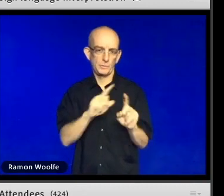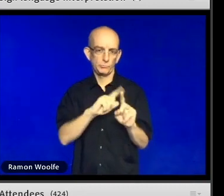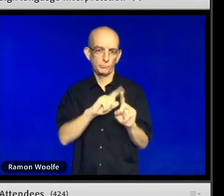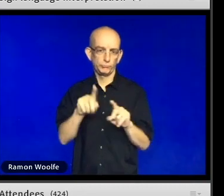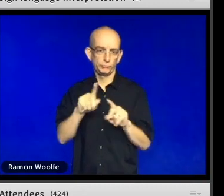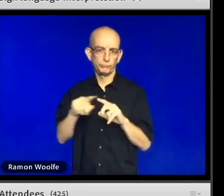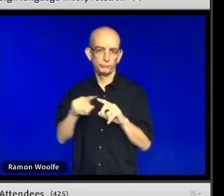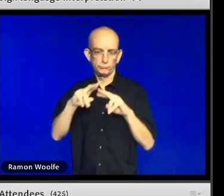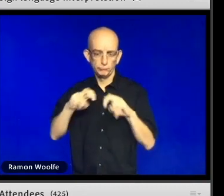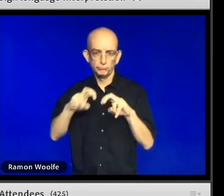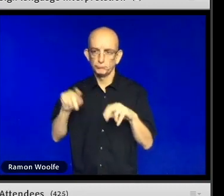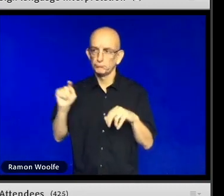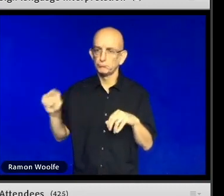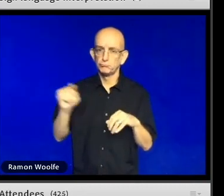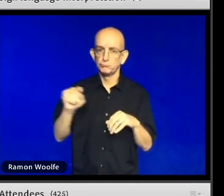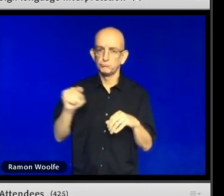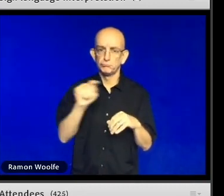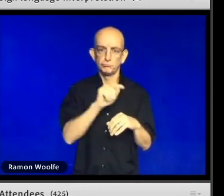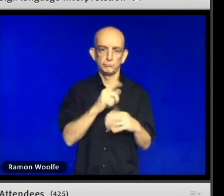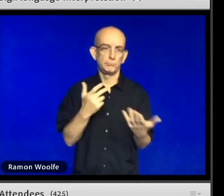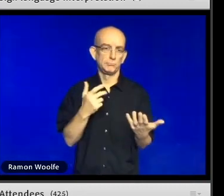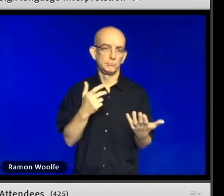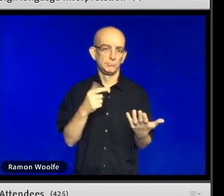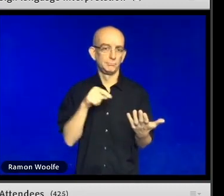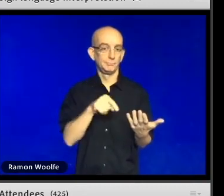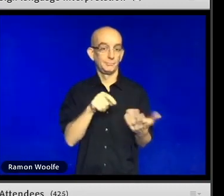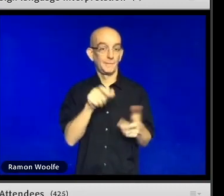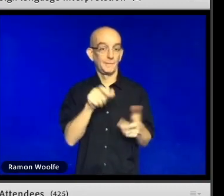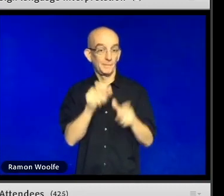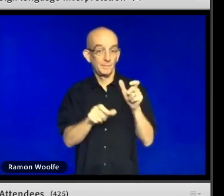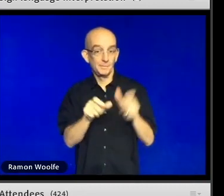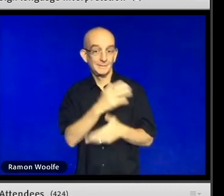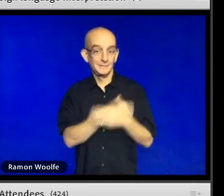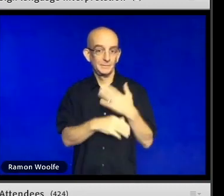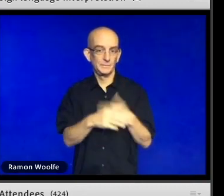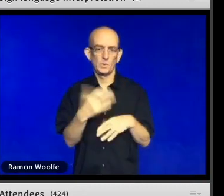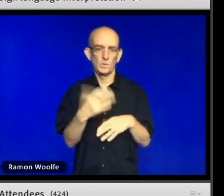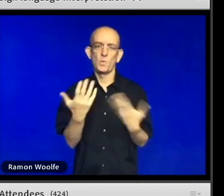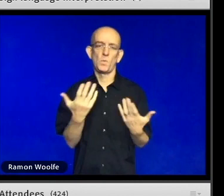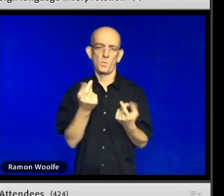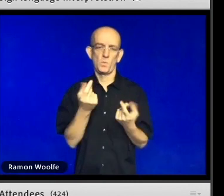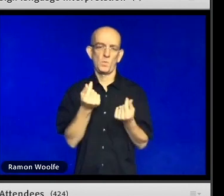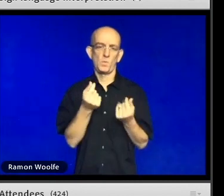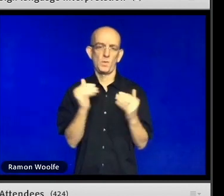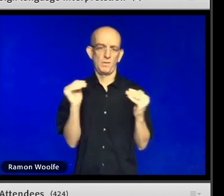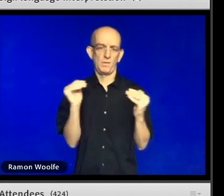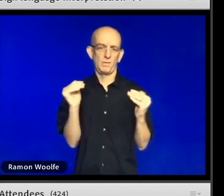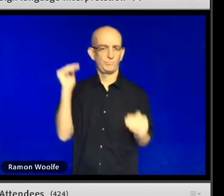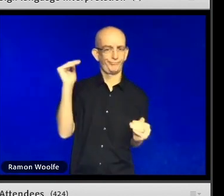means we need to respond during this period of COVID‑19. But also that means I would